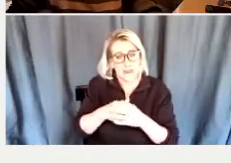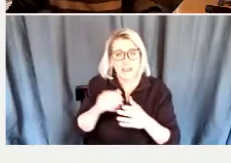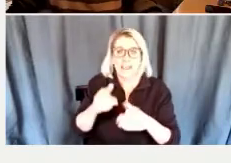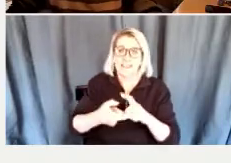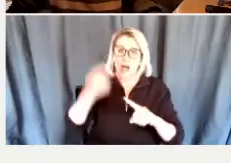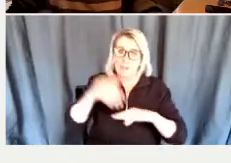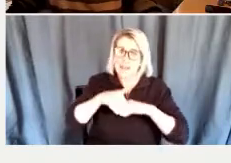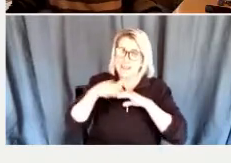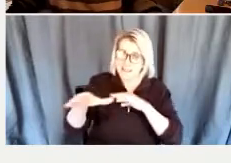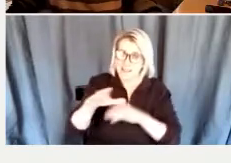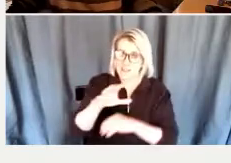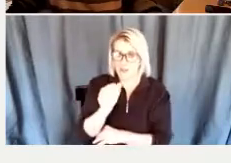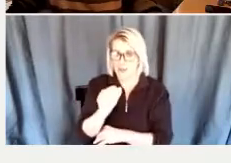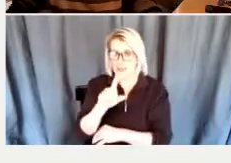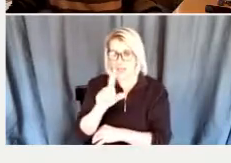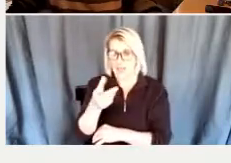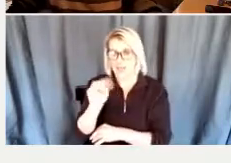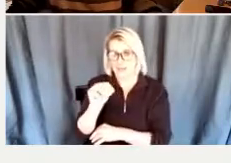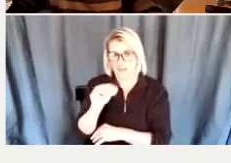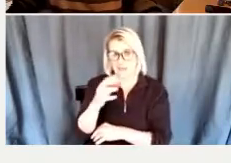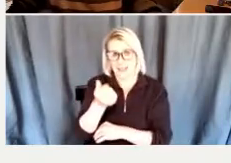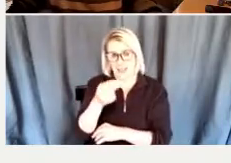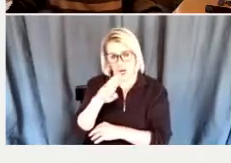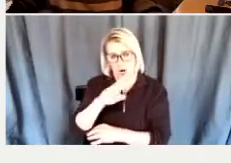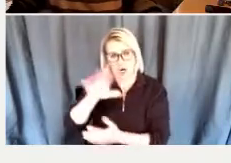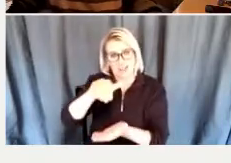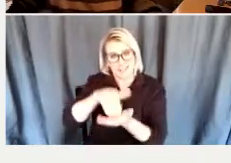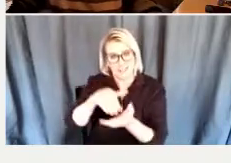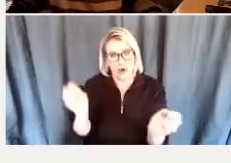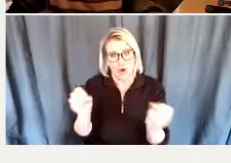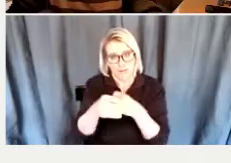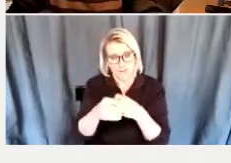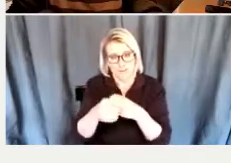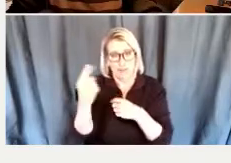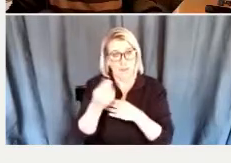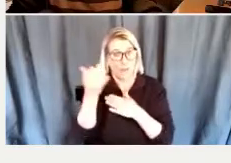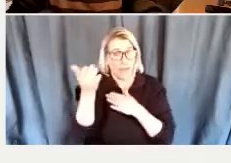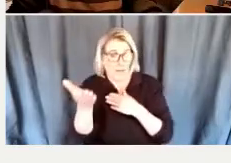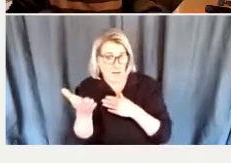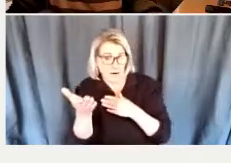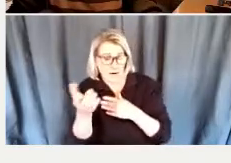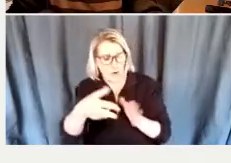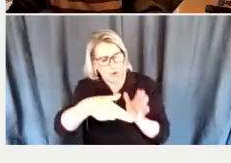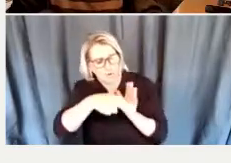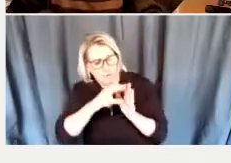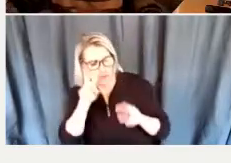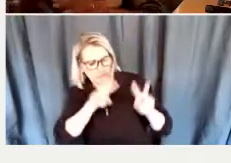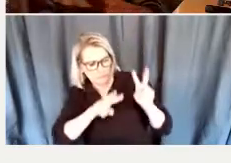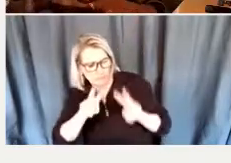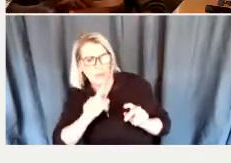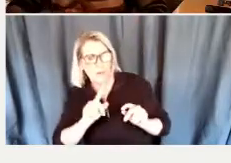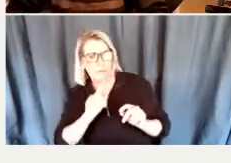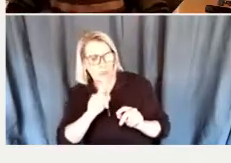the AERA Central office and somebody will review that, and make sure all of the features